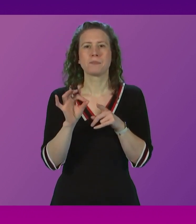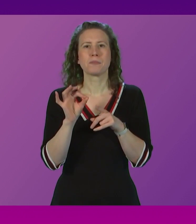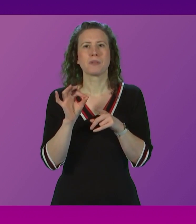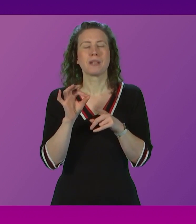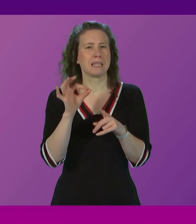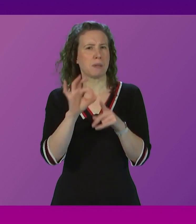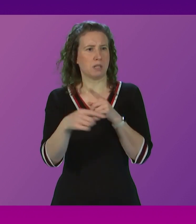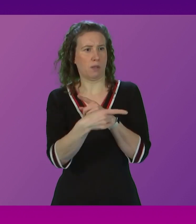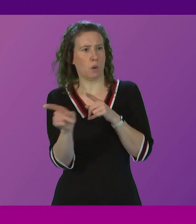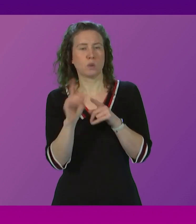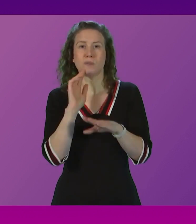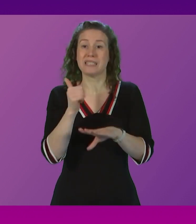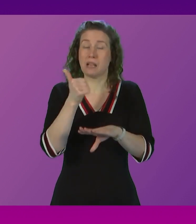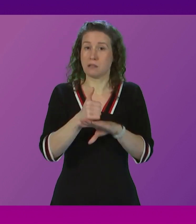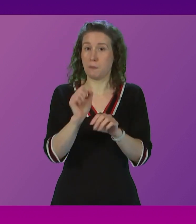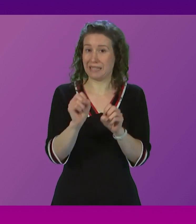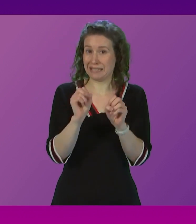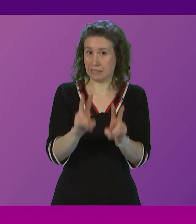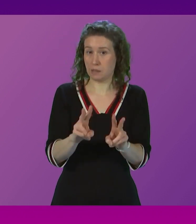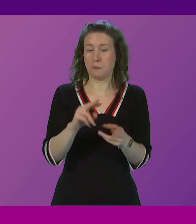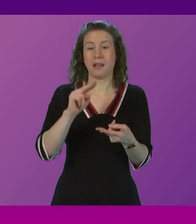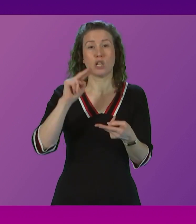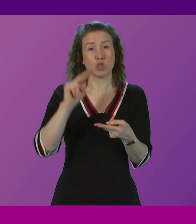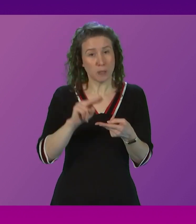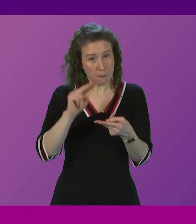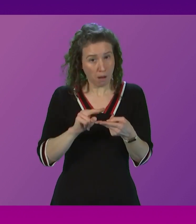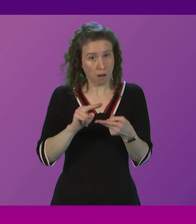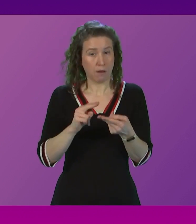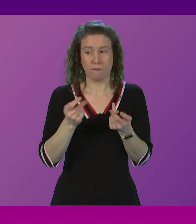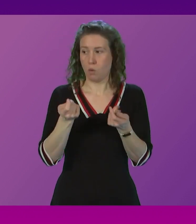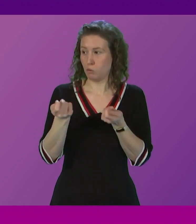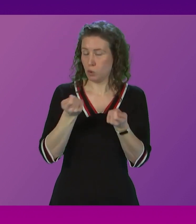set up systems that are much cheaper for producers and have come online more quickly?